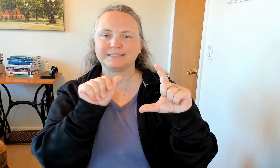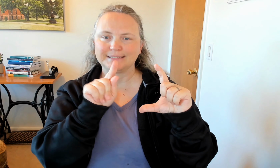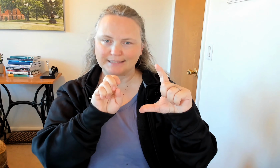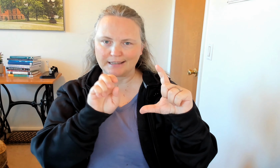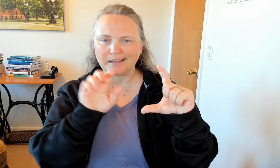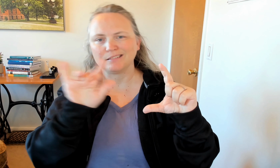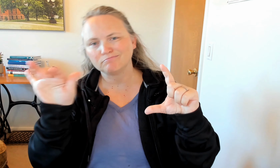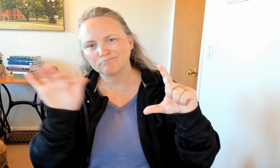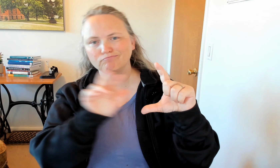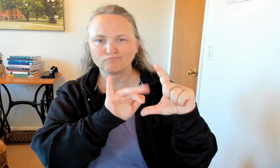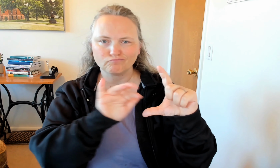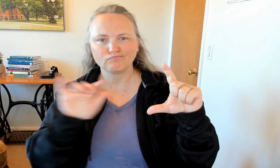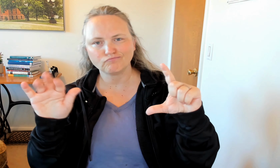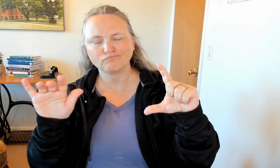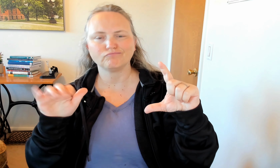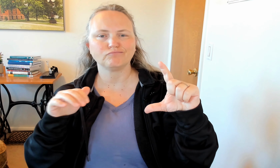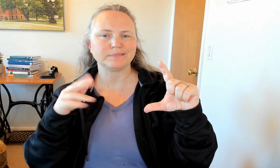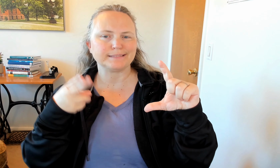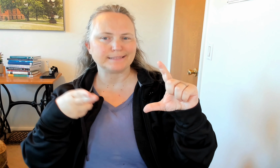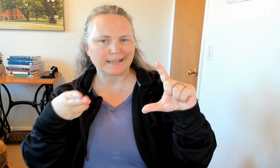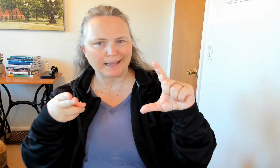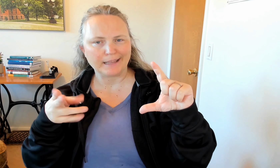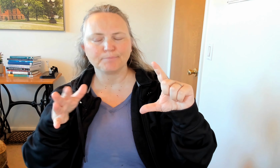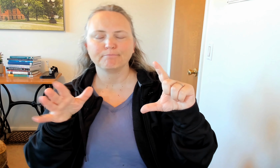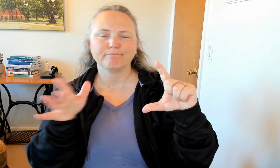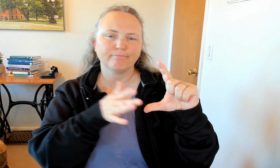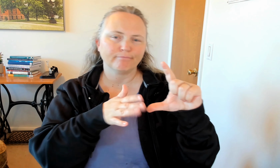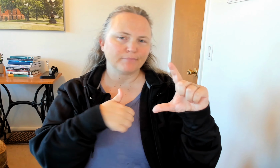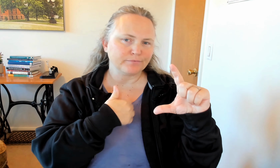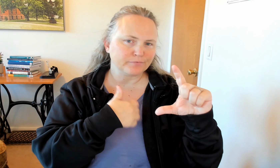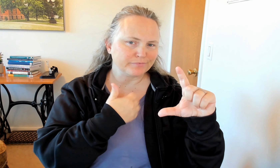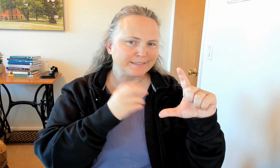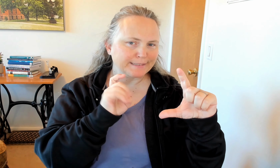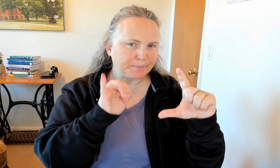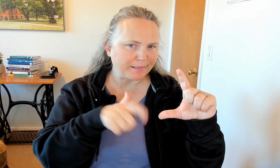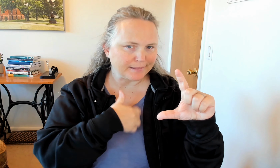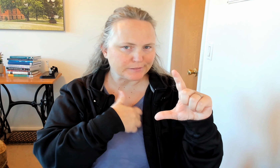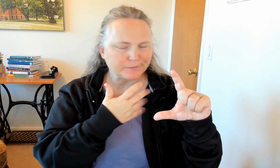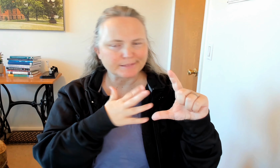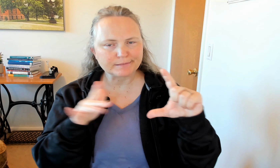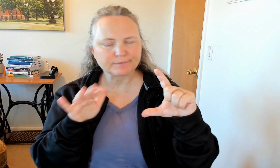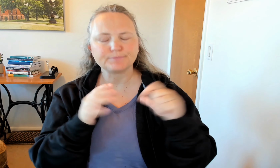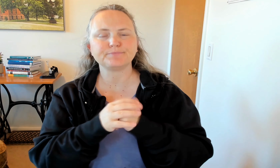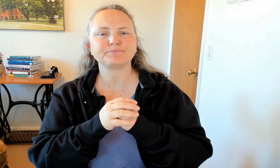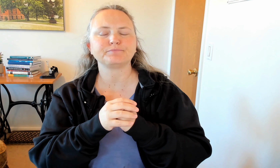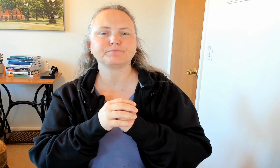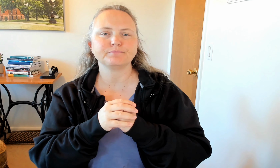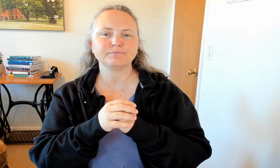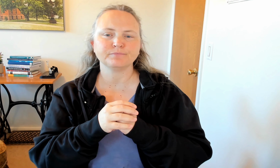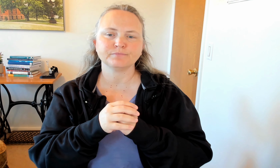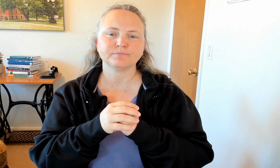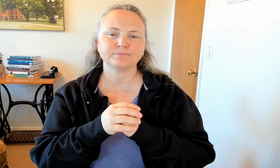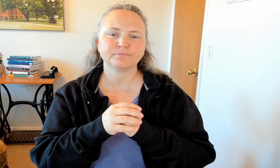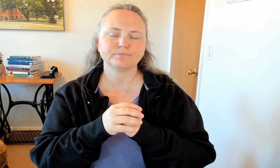So we're going to put. Date. The date you're going to put real information here. That person.